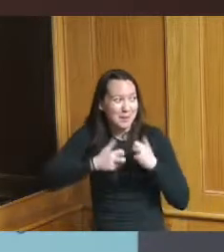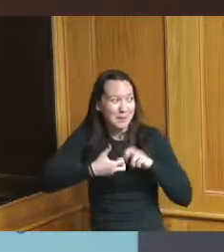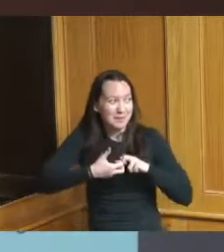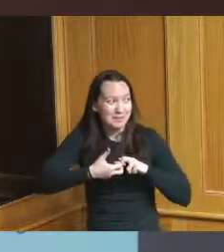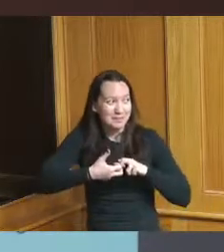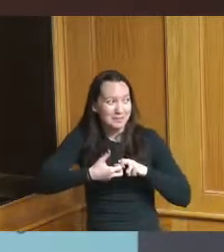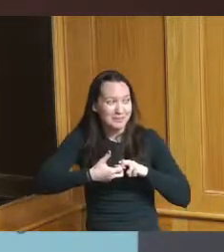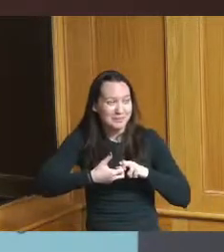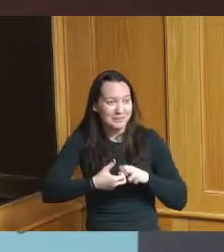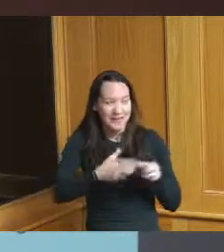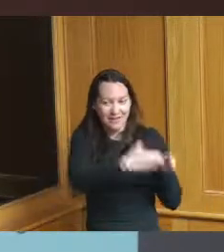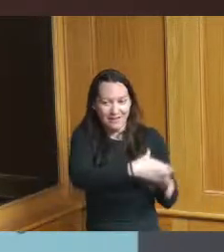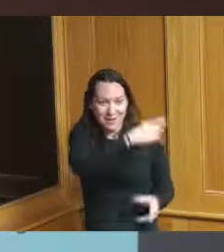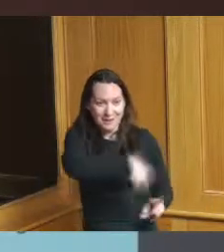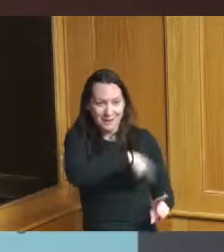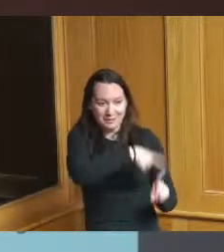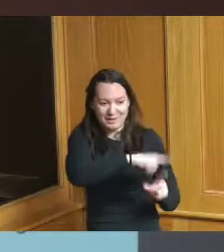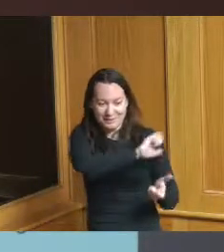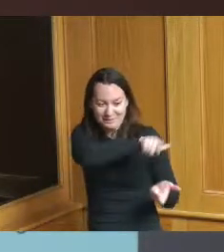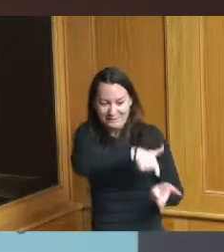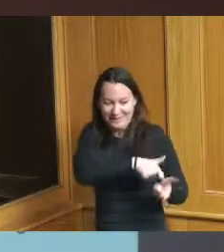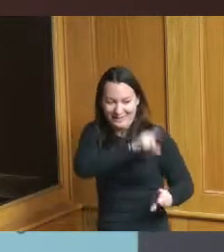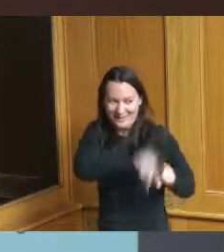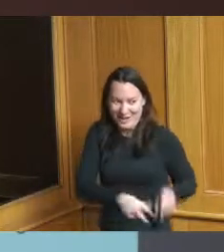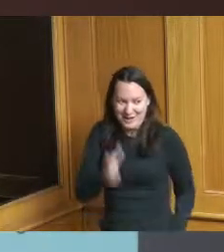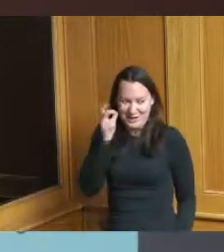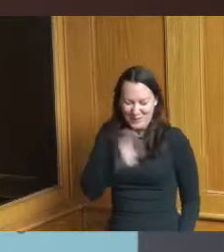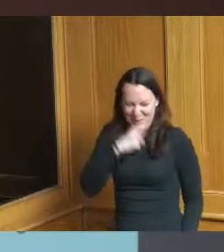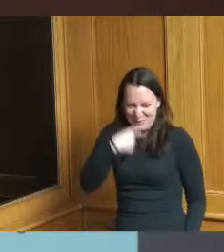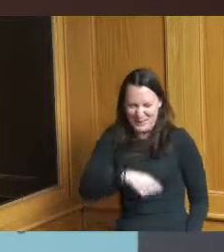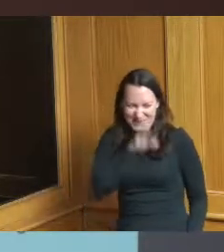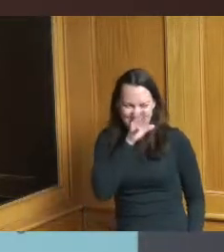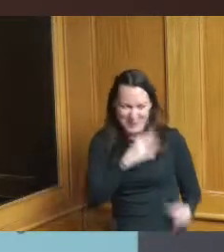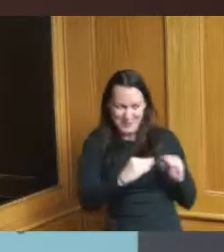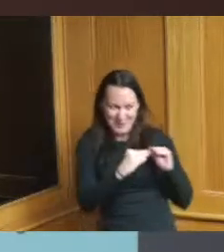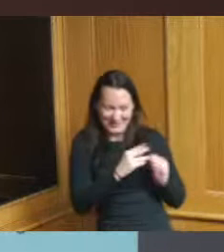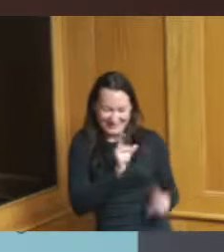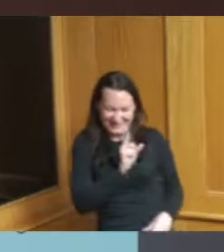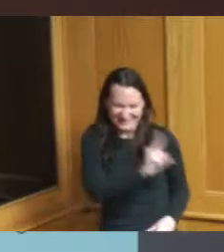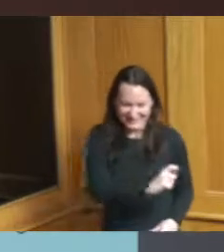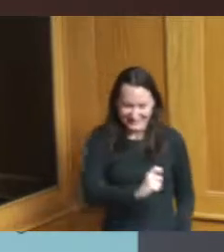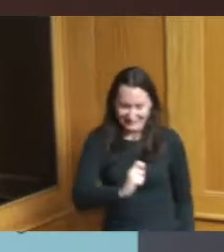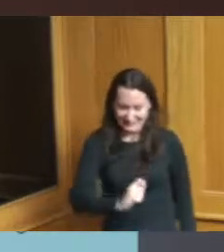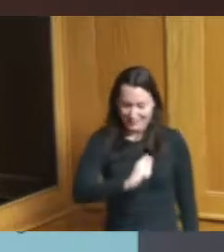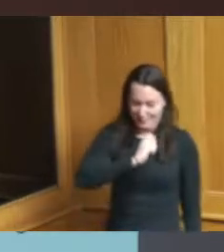column and then your back is so maybe if you could come forward and kind of look to the side because